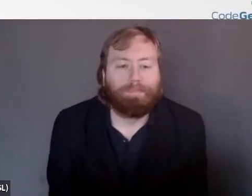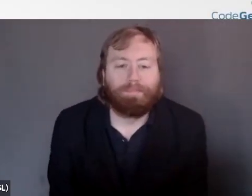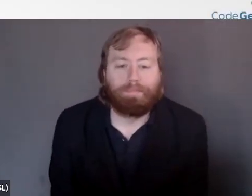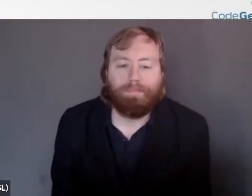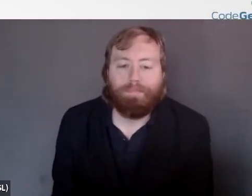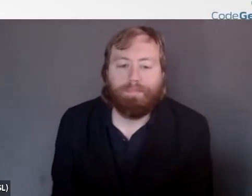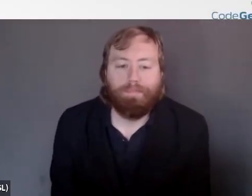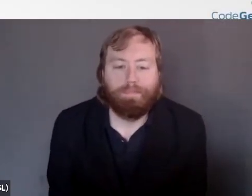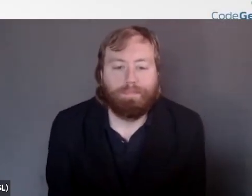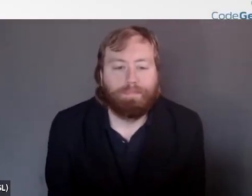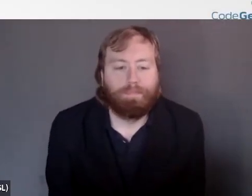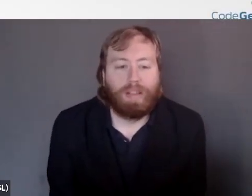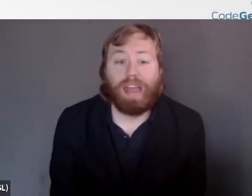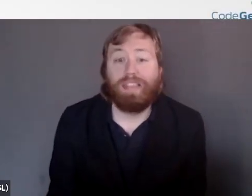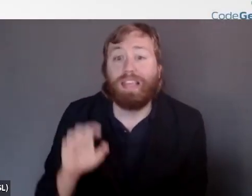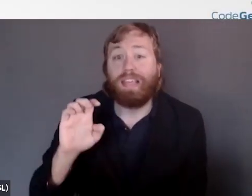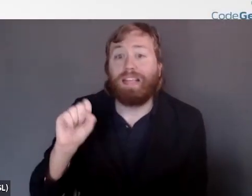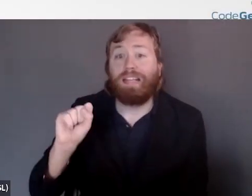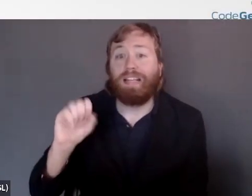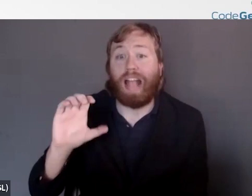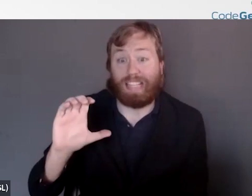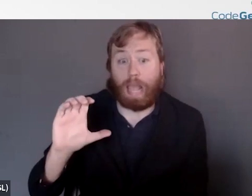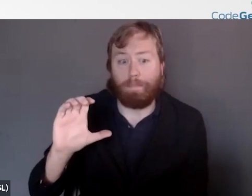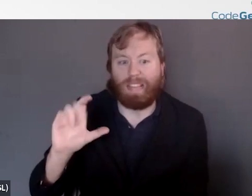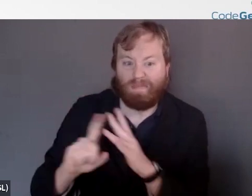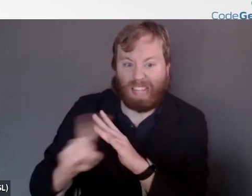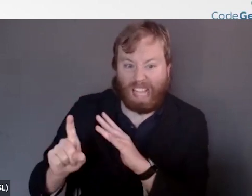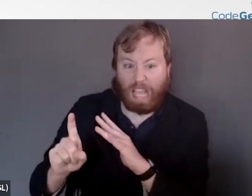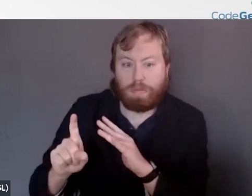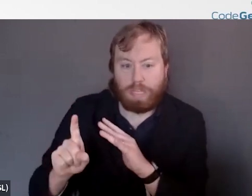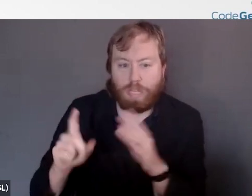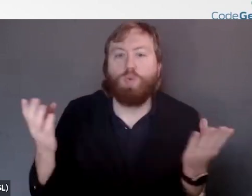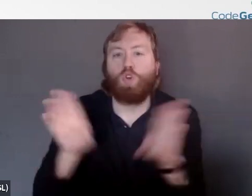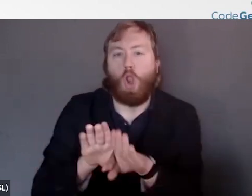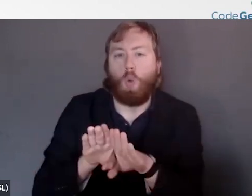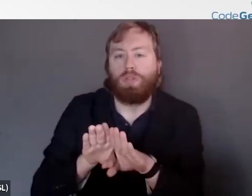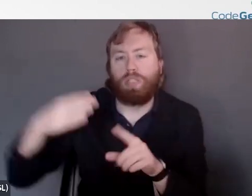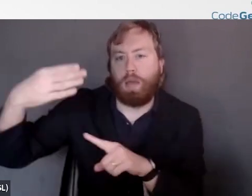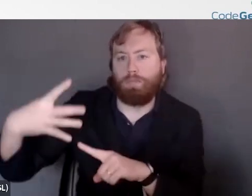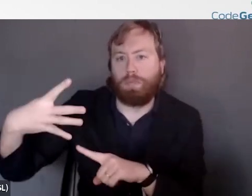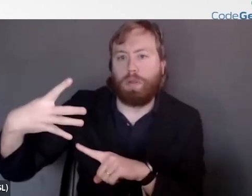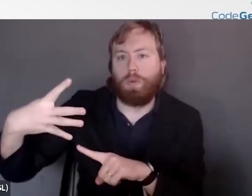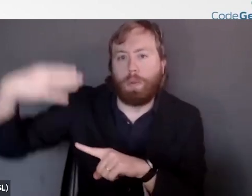Let's take a look at this. I will demonstrate this on the ridetransport.com website using route three,